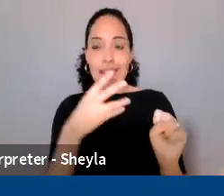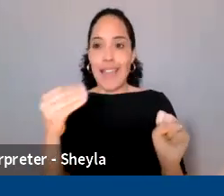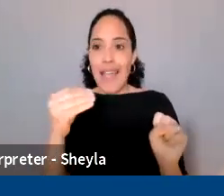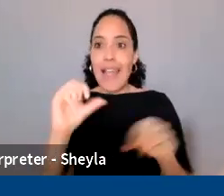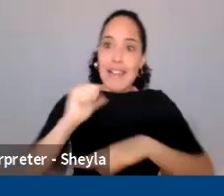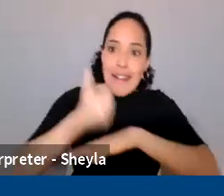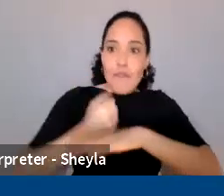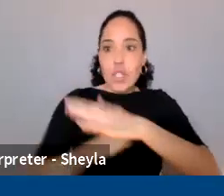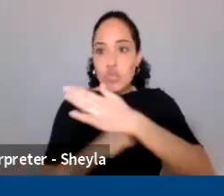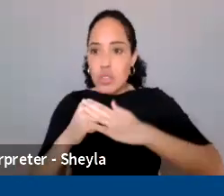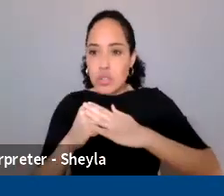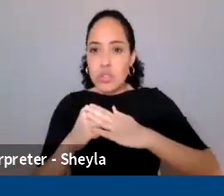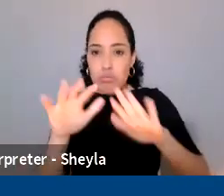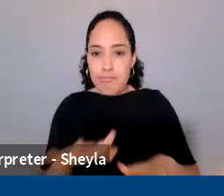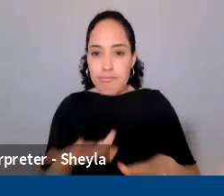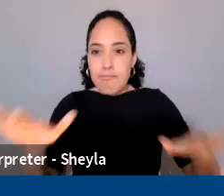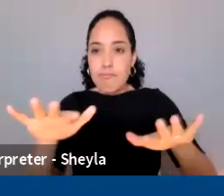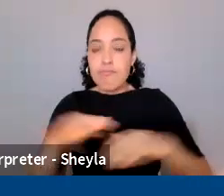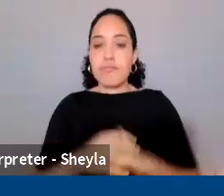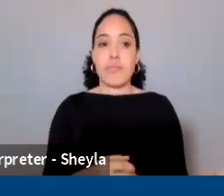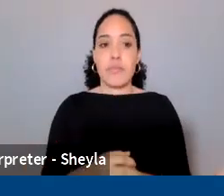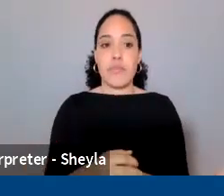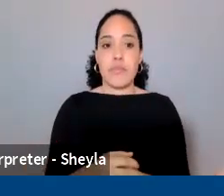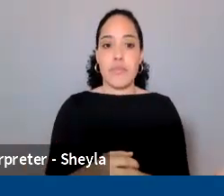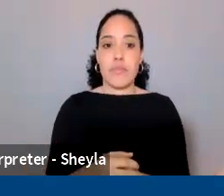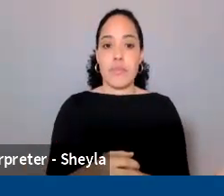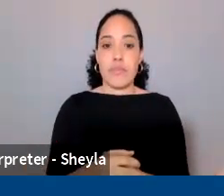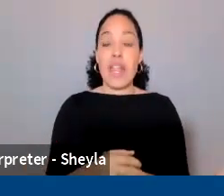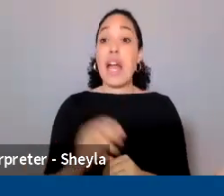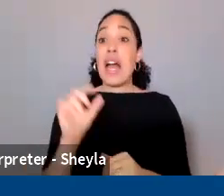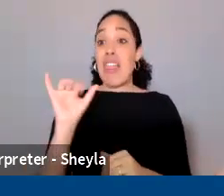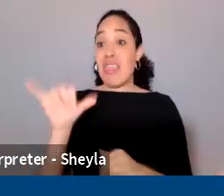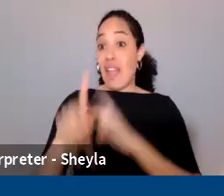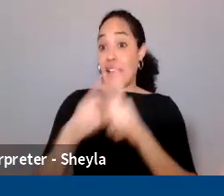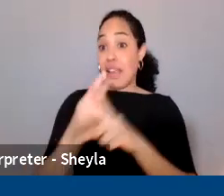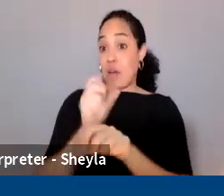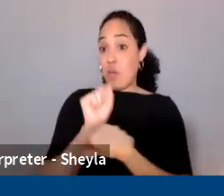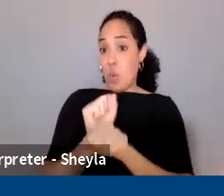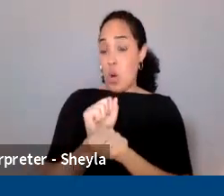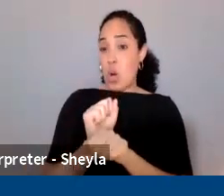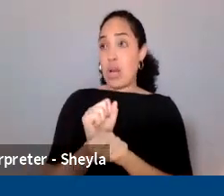that work a little bit was able to start in the um fall last fall but um